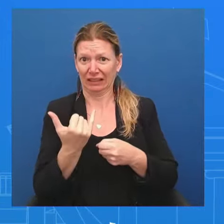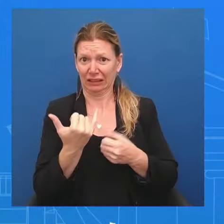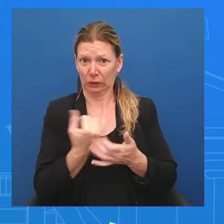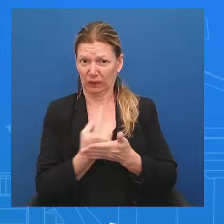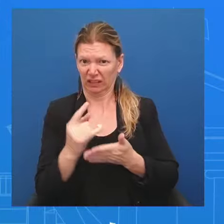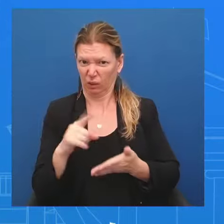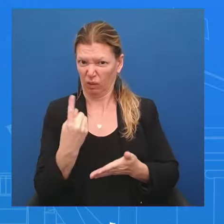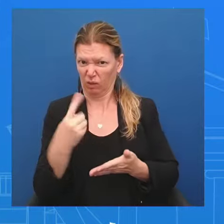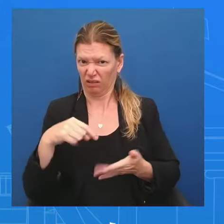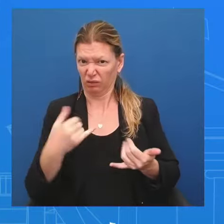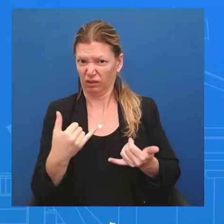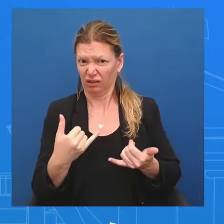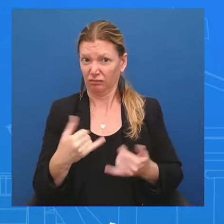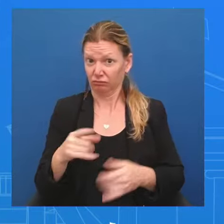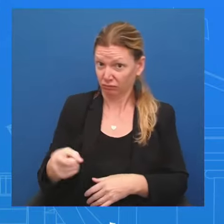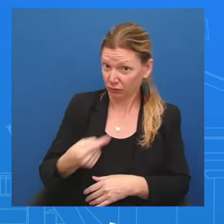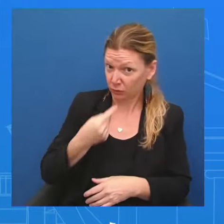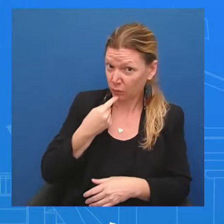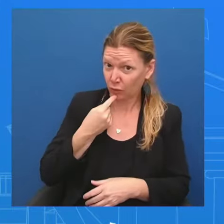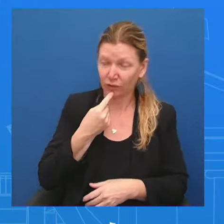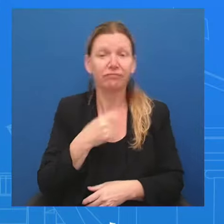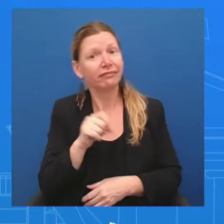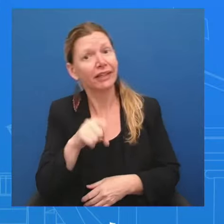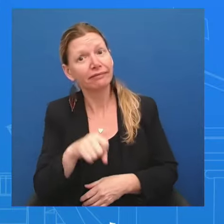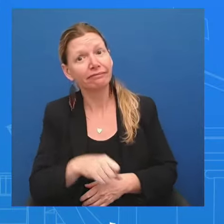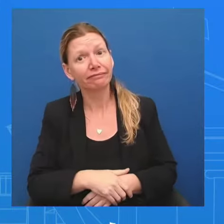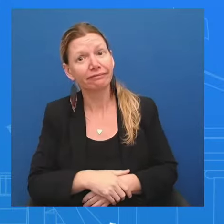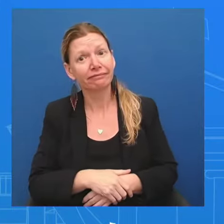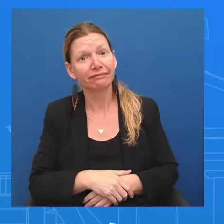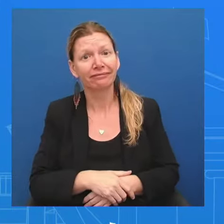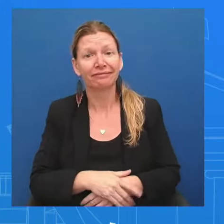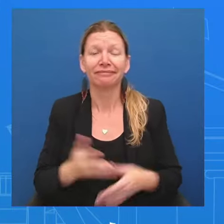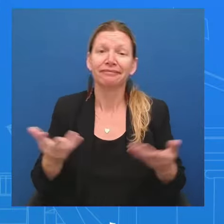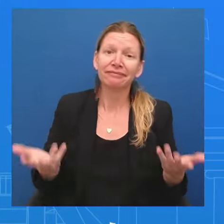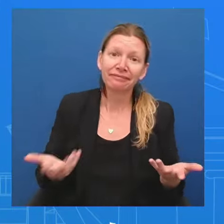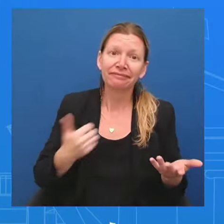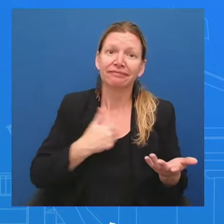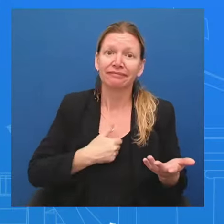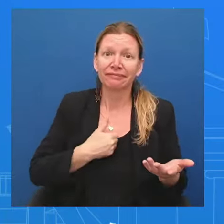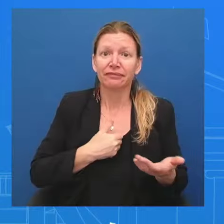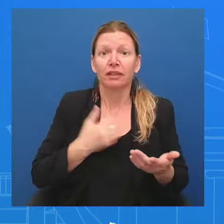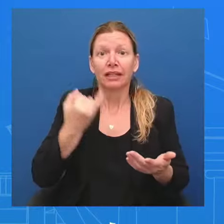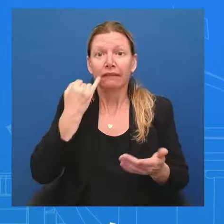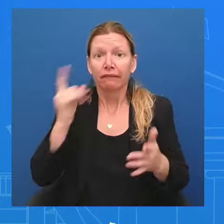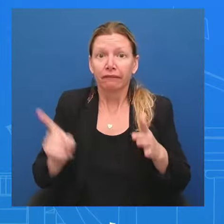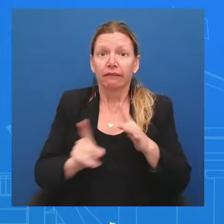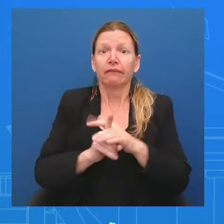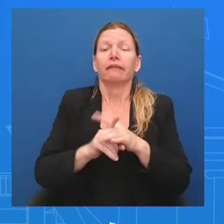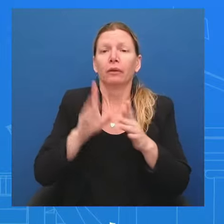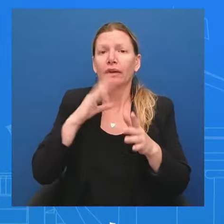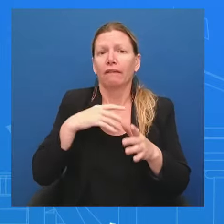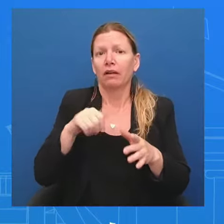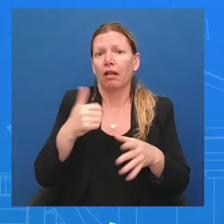Ms. Jean-Pierre: I'm sorry about that. The Press: When might we get a briefing then on the trip next week? Ms. Jean-Pierre: I have to take a look at next week.